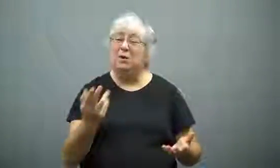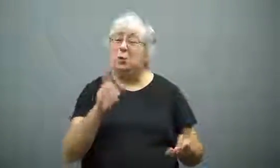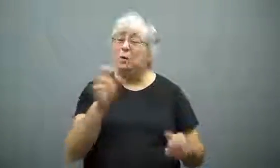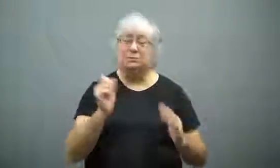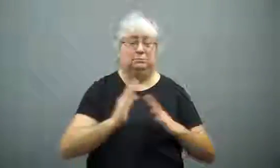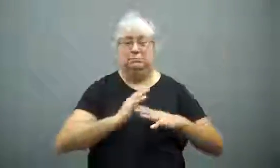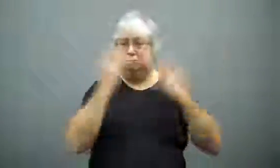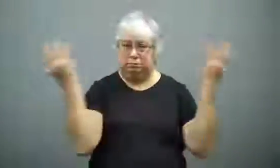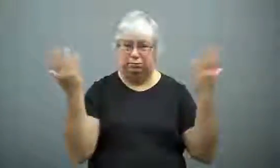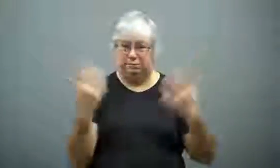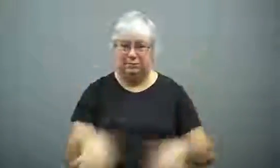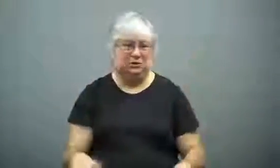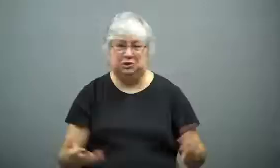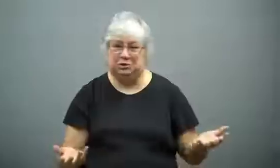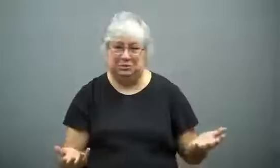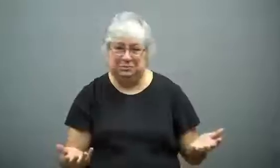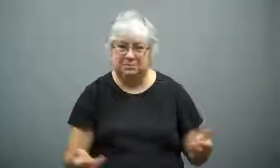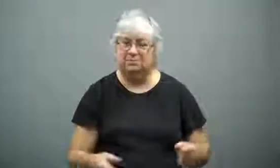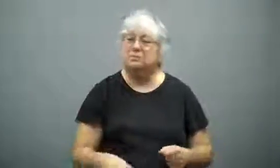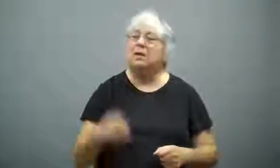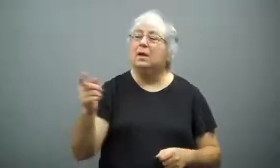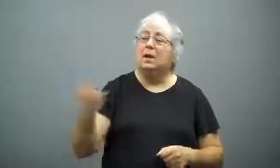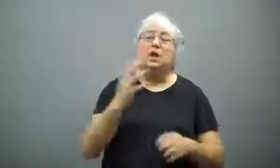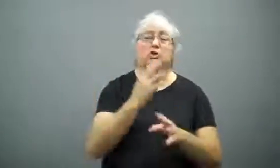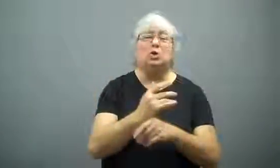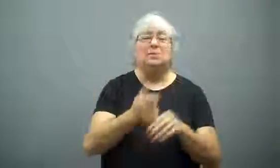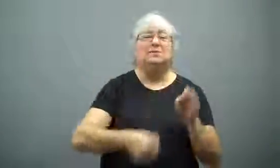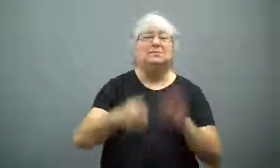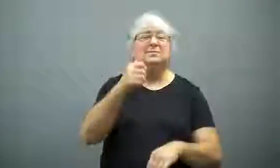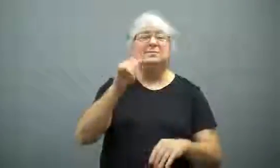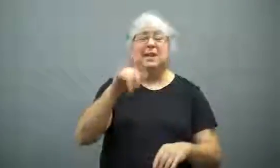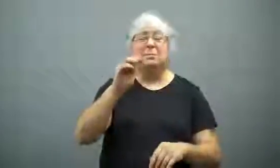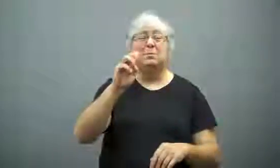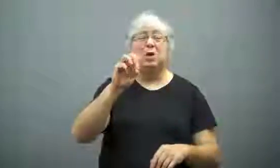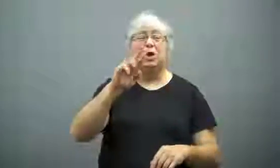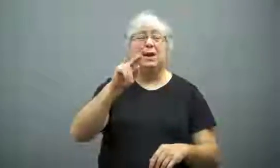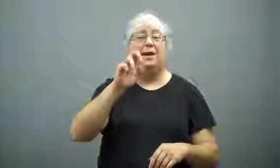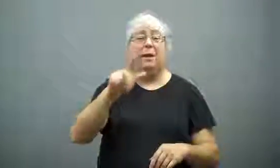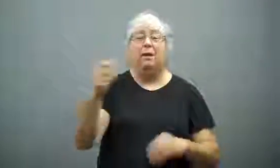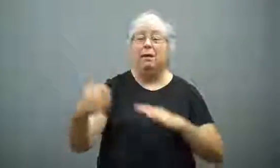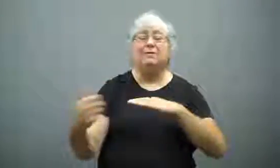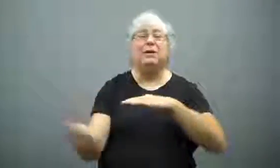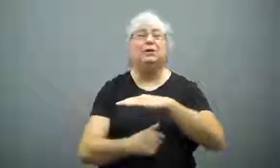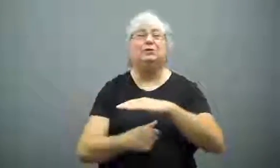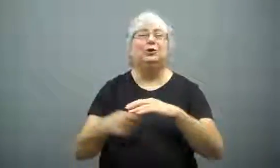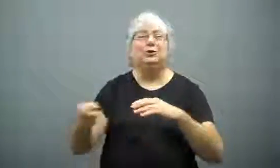The United States was embarrassed by the disclosures.